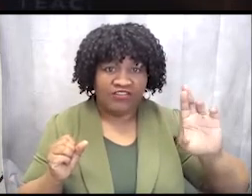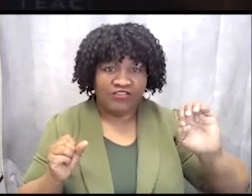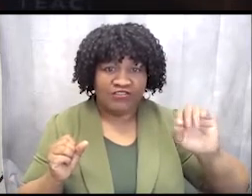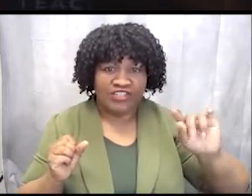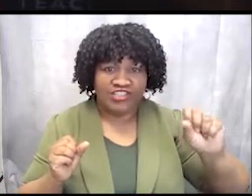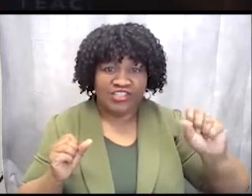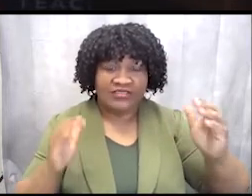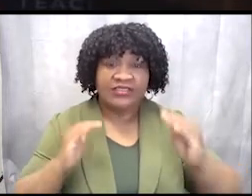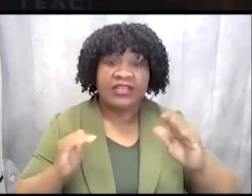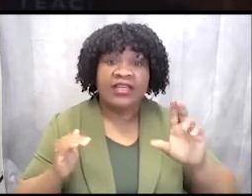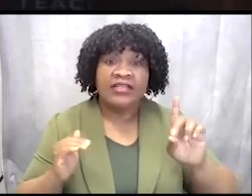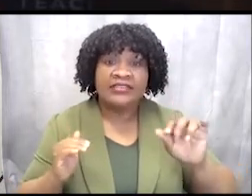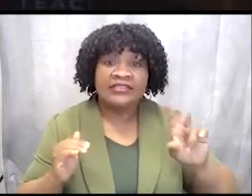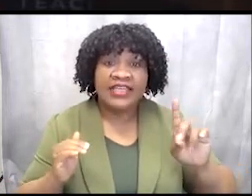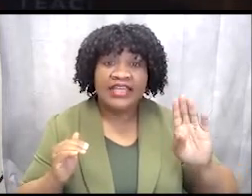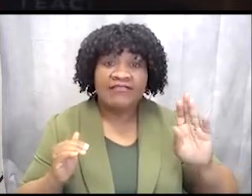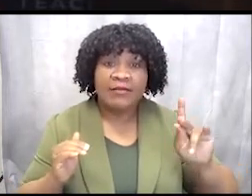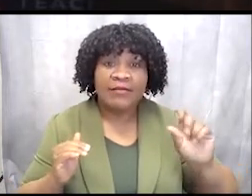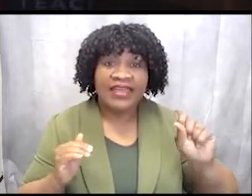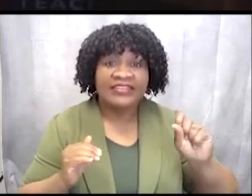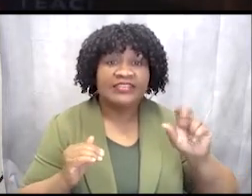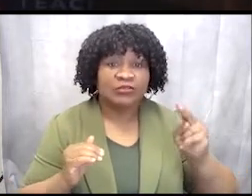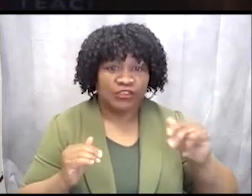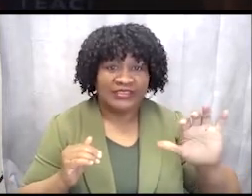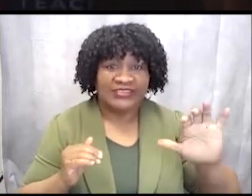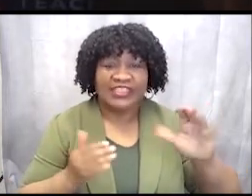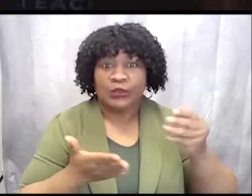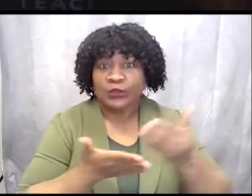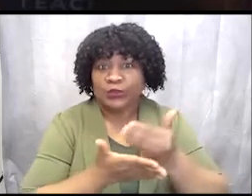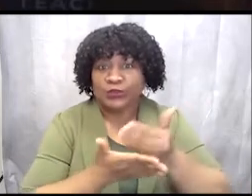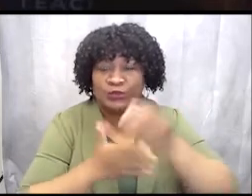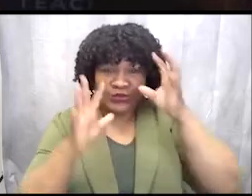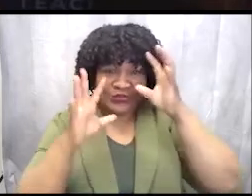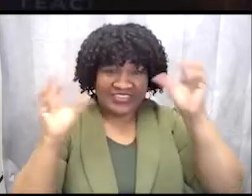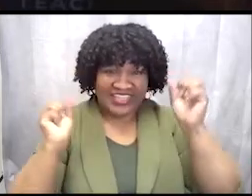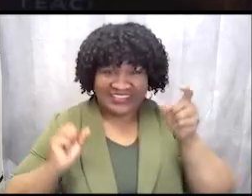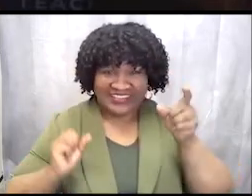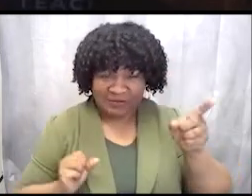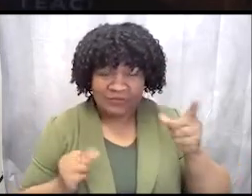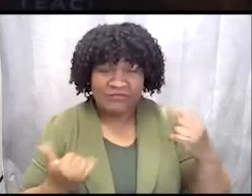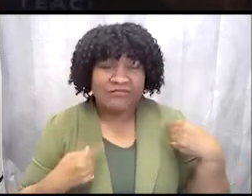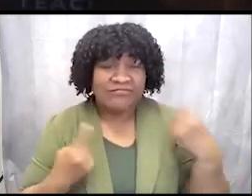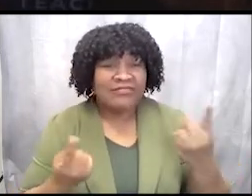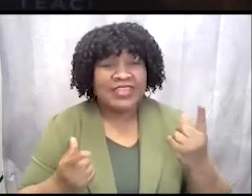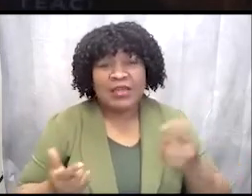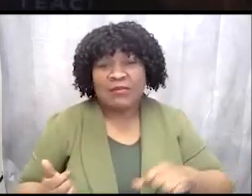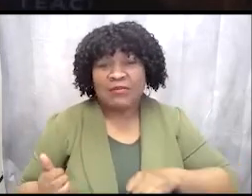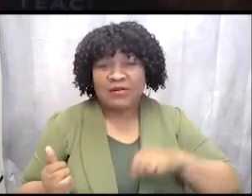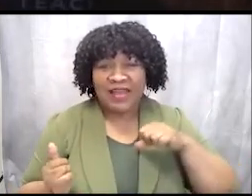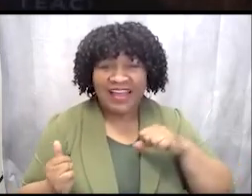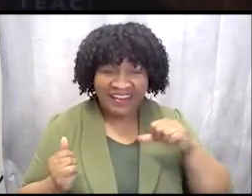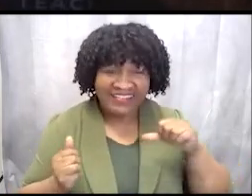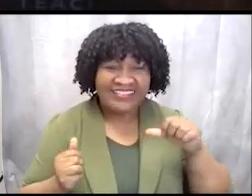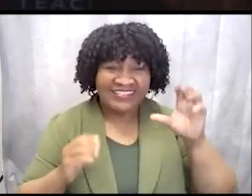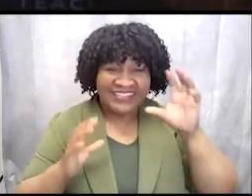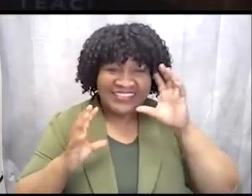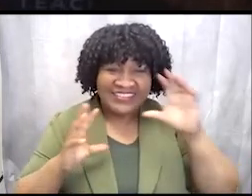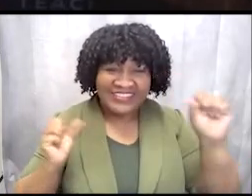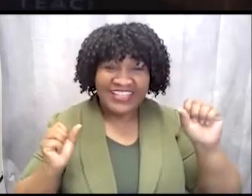and David Banks, New York City's new school's chancellor. And we're proud that Chancellor Banks is an alumnus